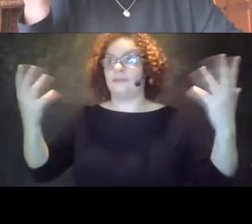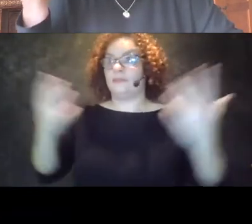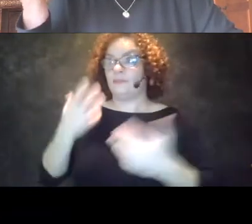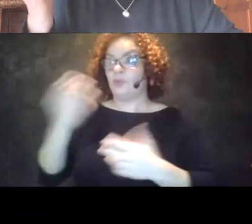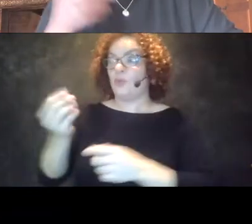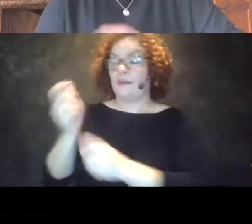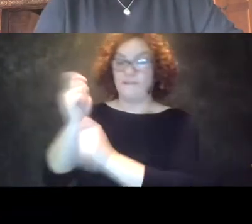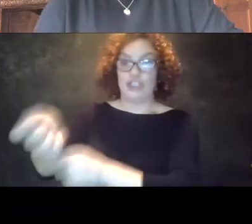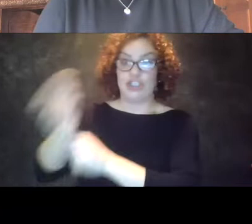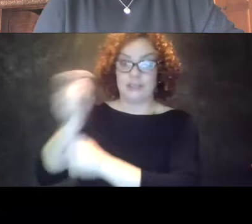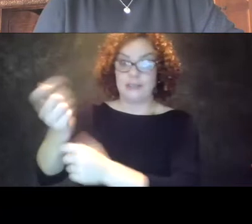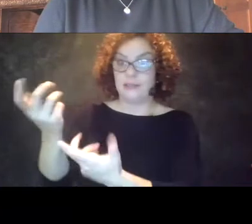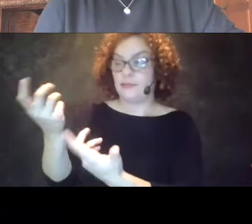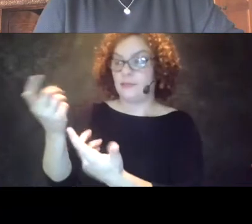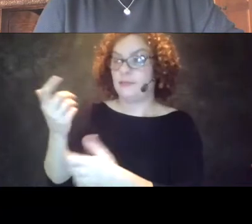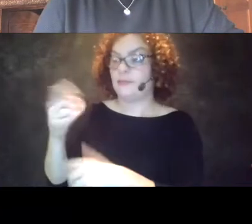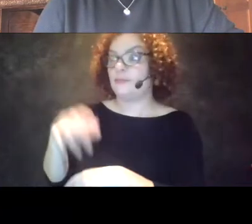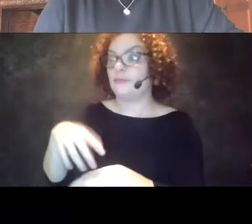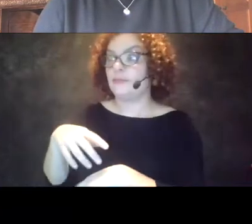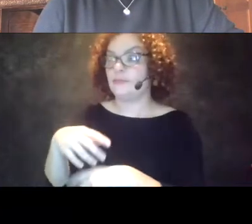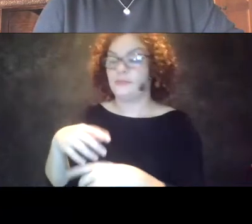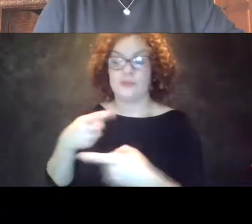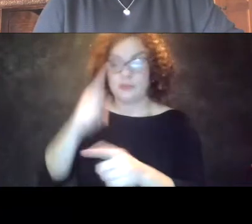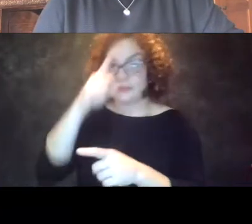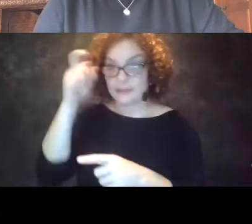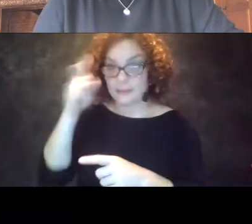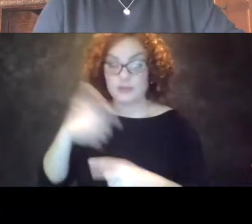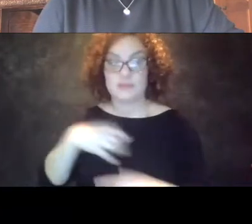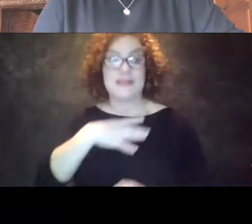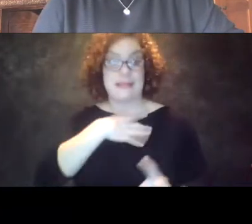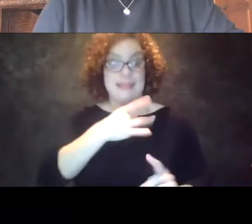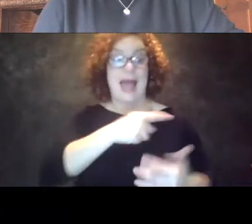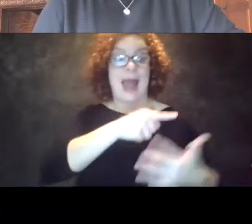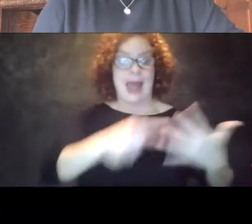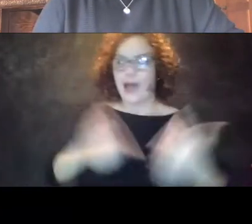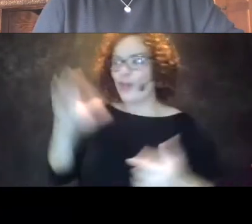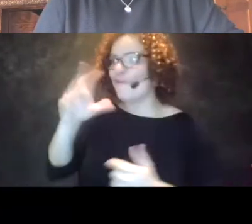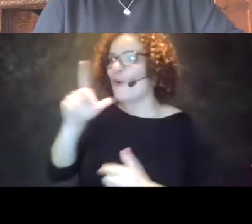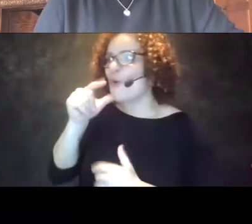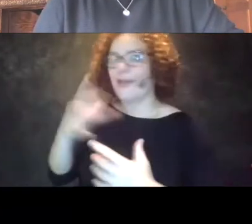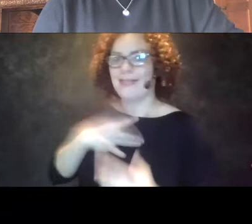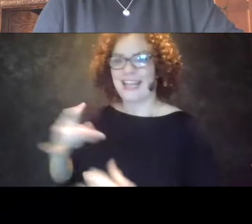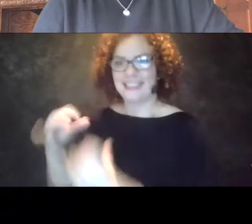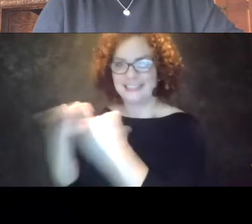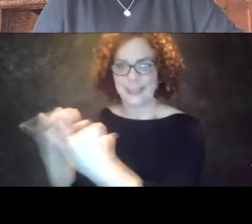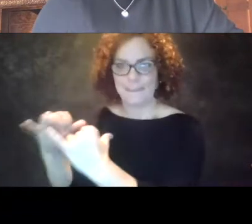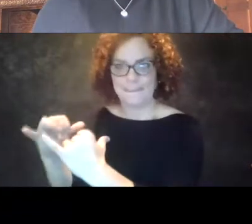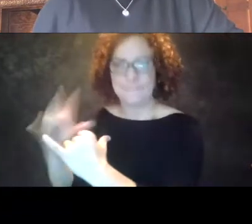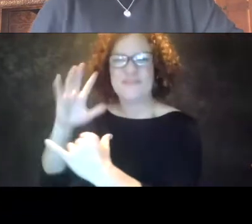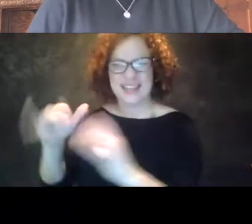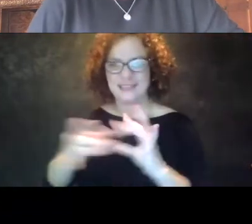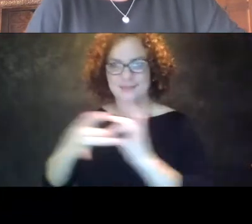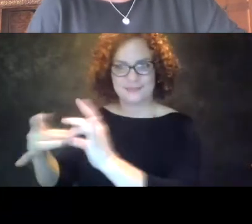in the summer, or all kinds of things that you I'm trying to think back things that I